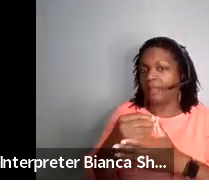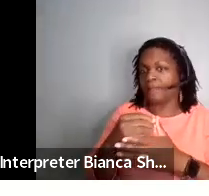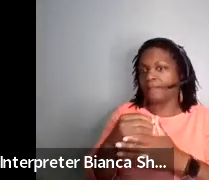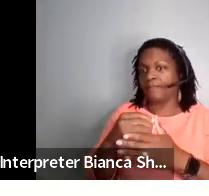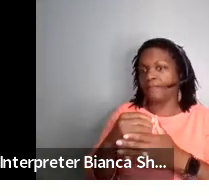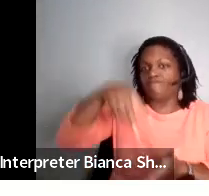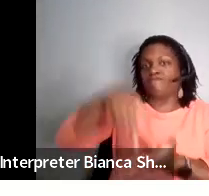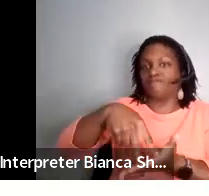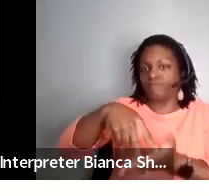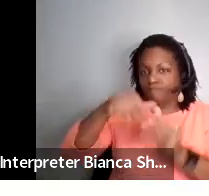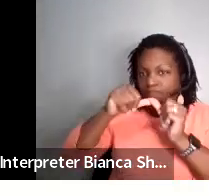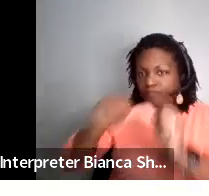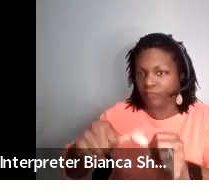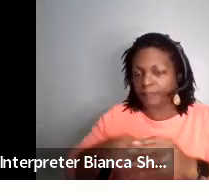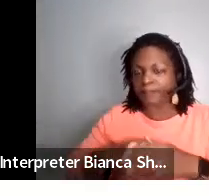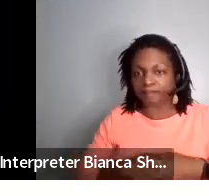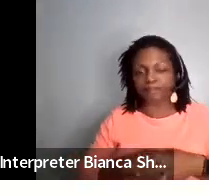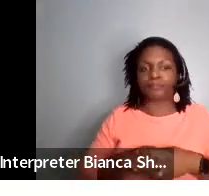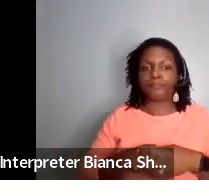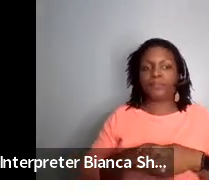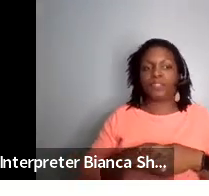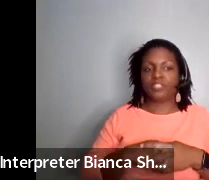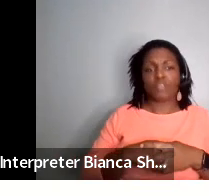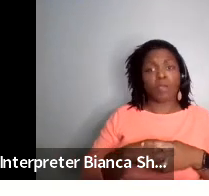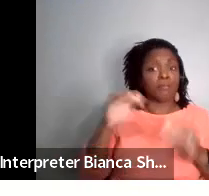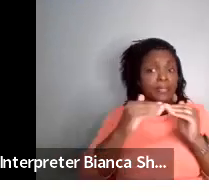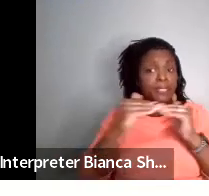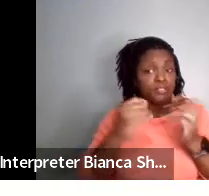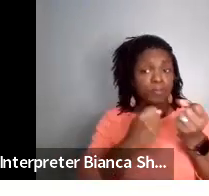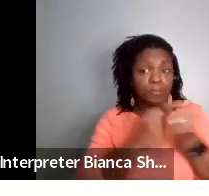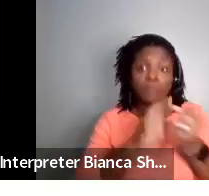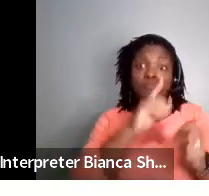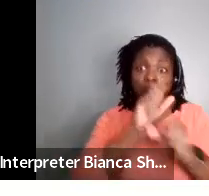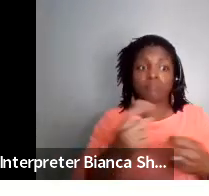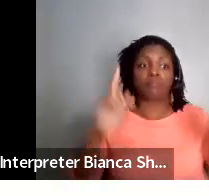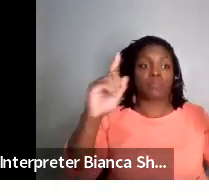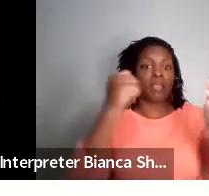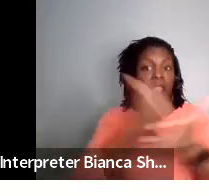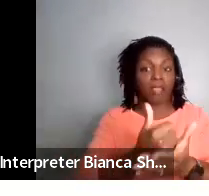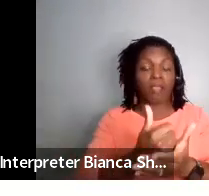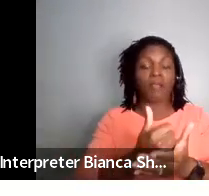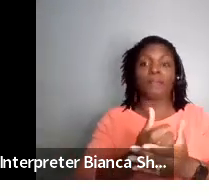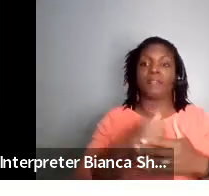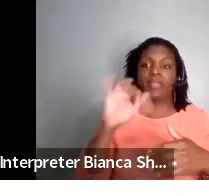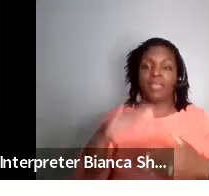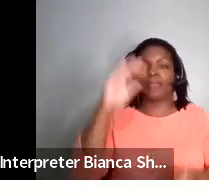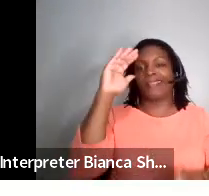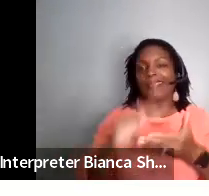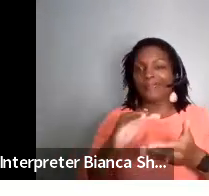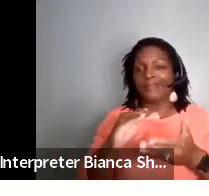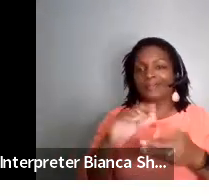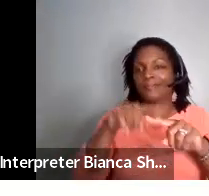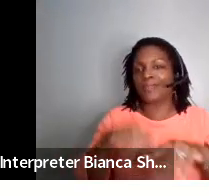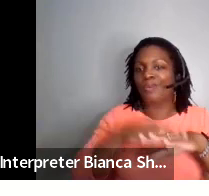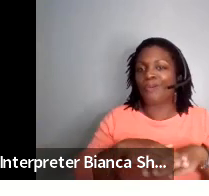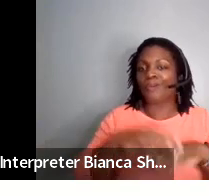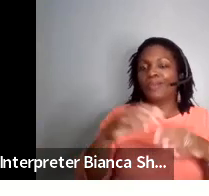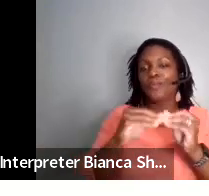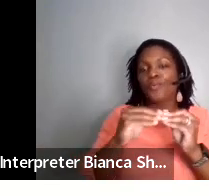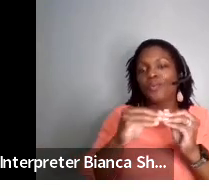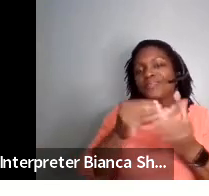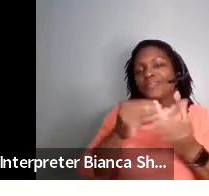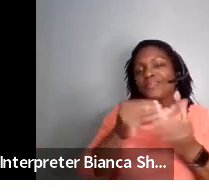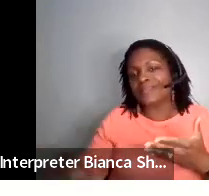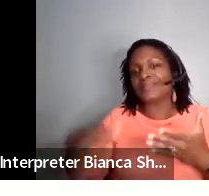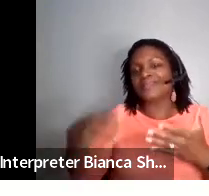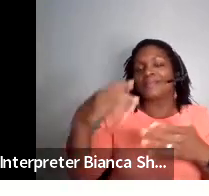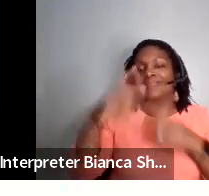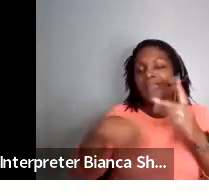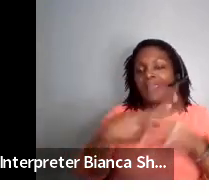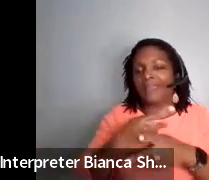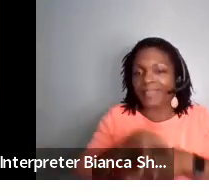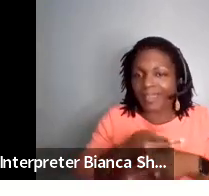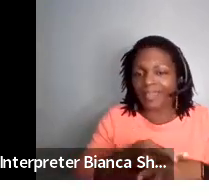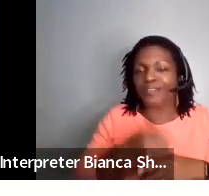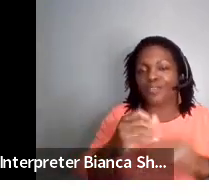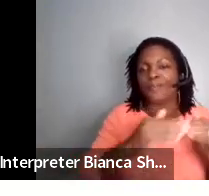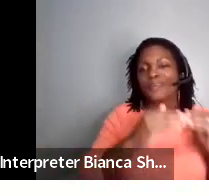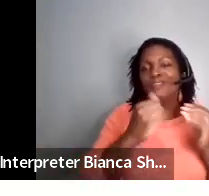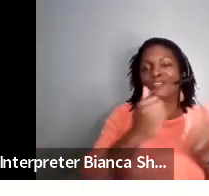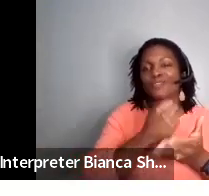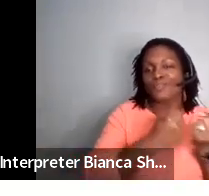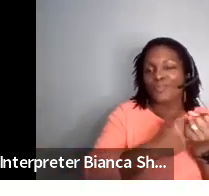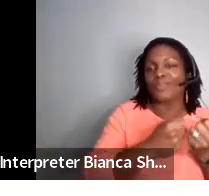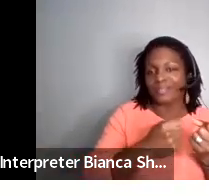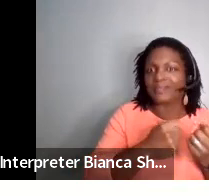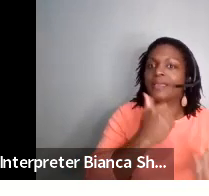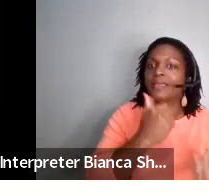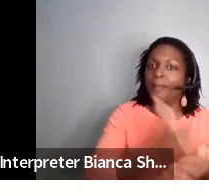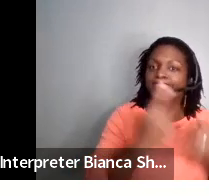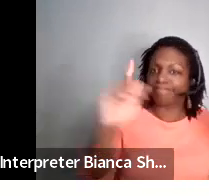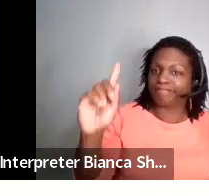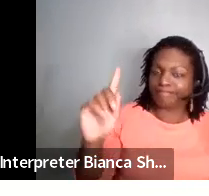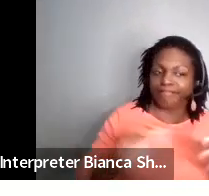It's As far as outcomes improved outcomes. Also less reliance on more expensive levels of care have been shown to be some of the benefits of peer support services as part of the treatment team crisis services are